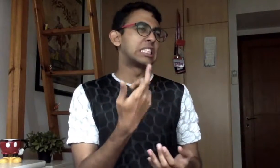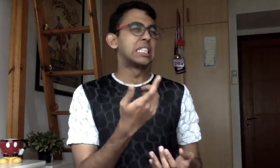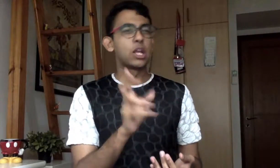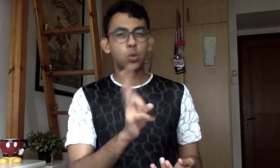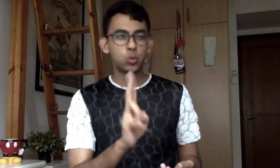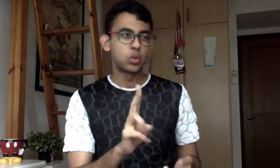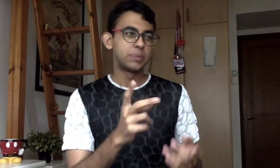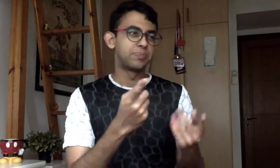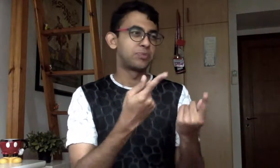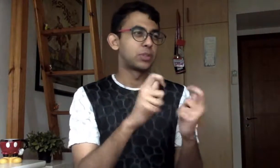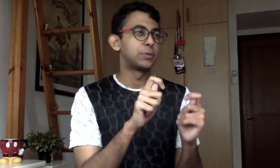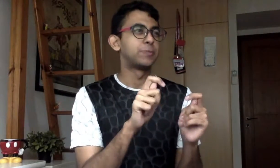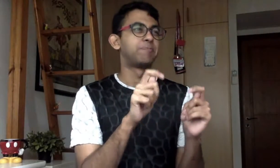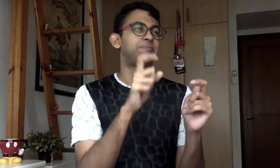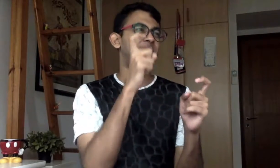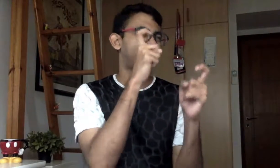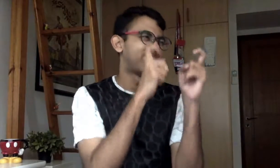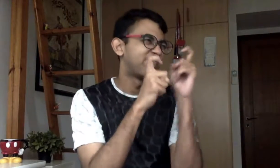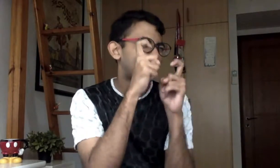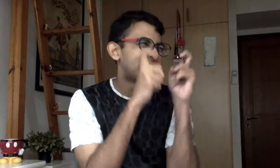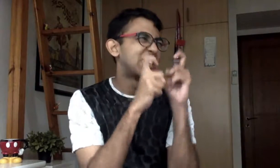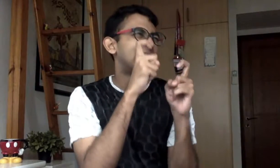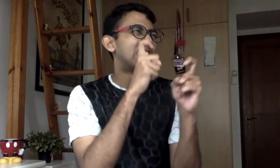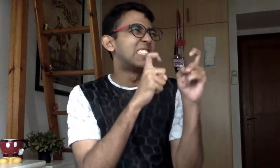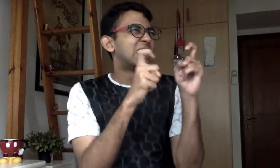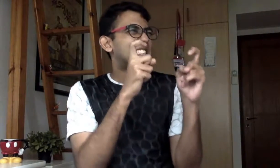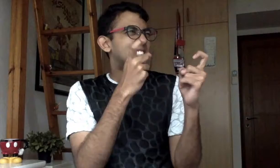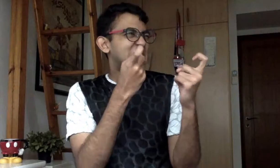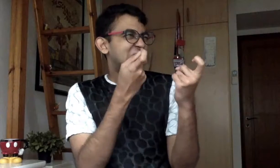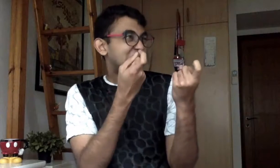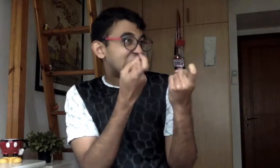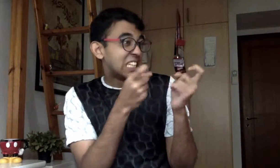and as usual, tried to gesture to communicate.